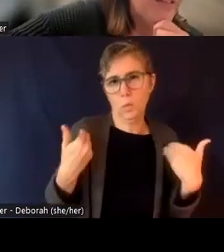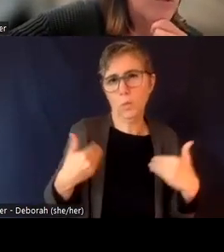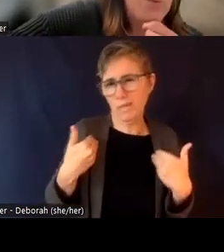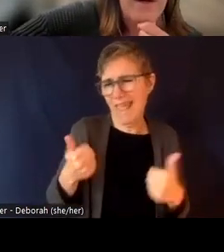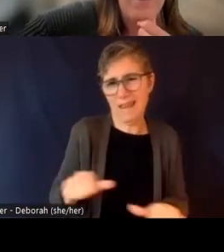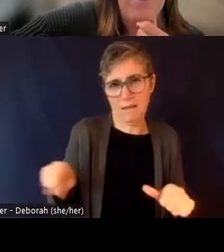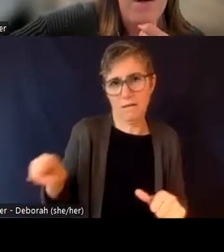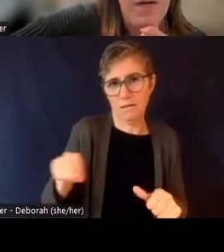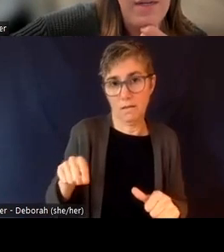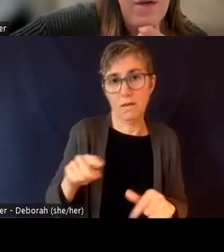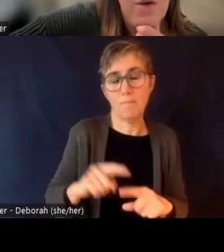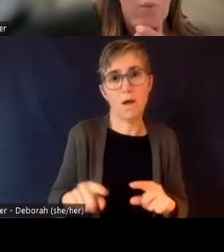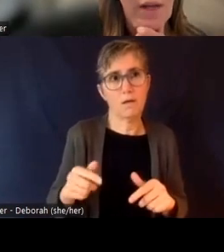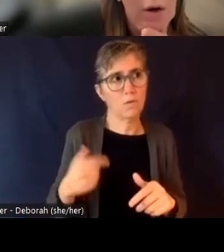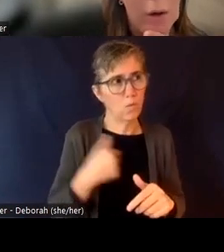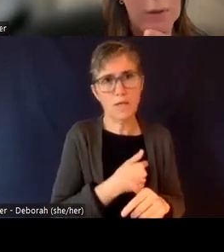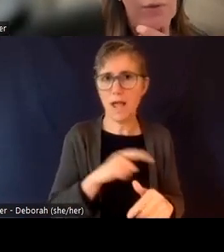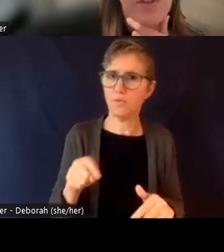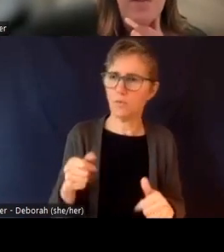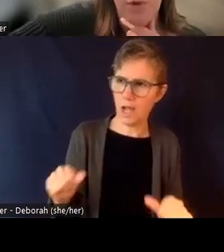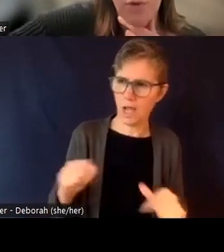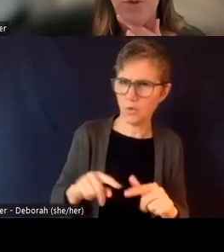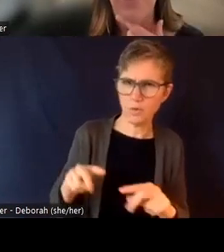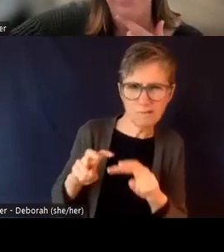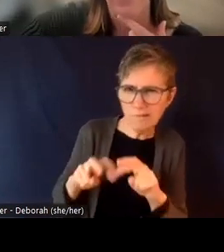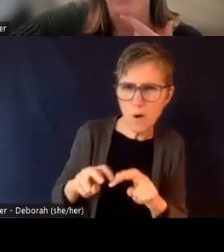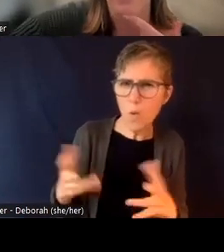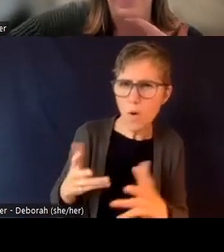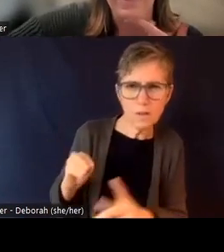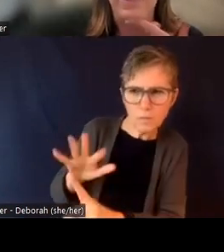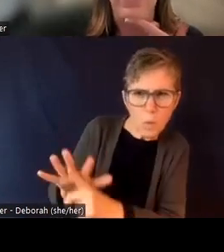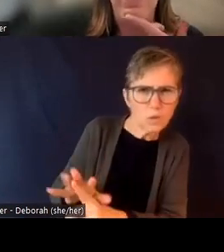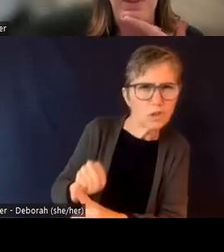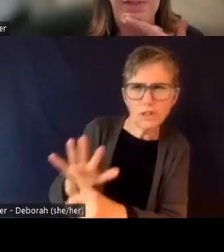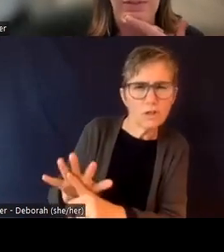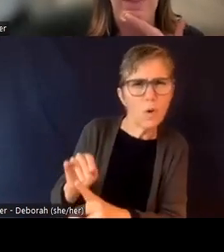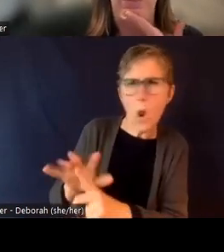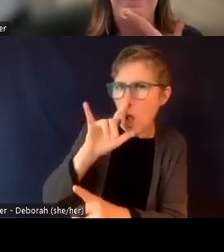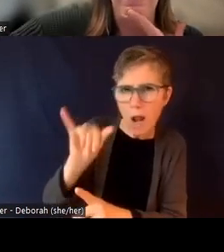get square on what are those exposures that these youth are likely to experience so that we can